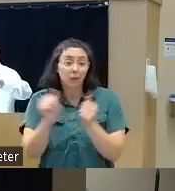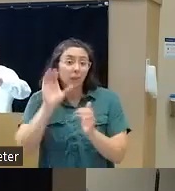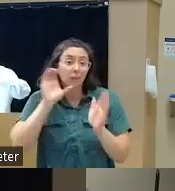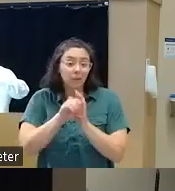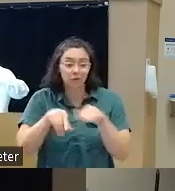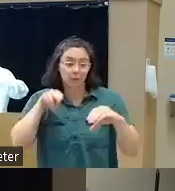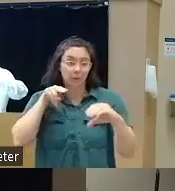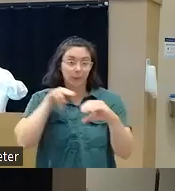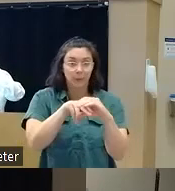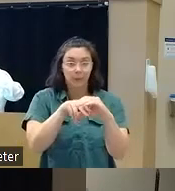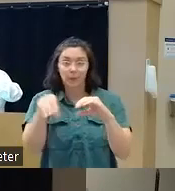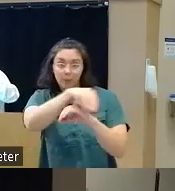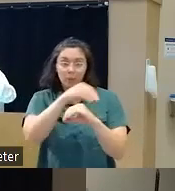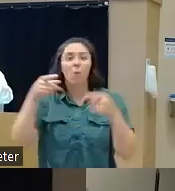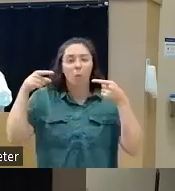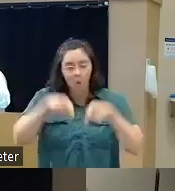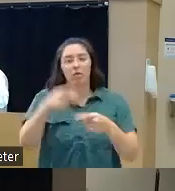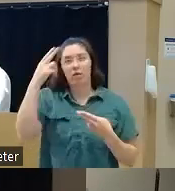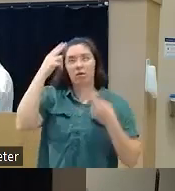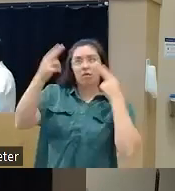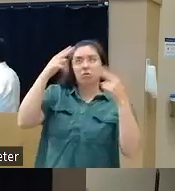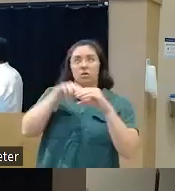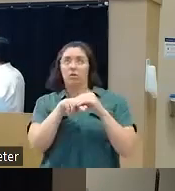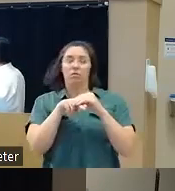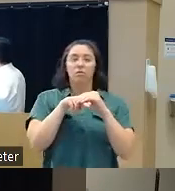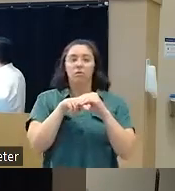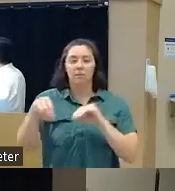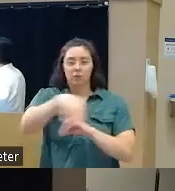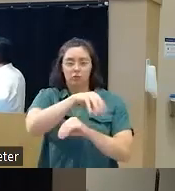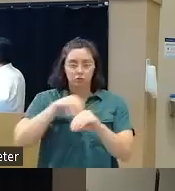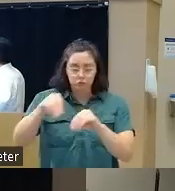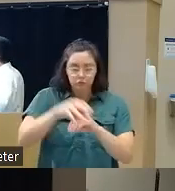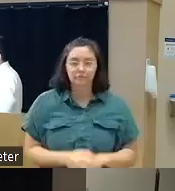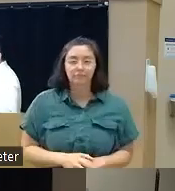the scanner while they were experiencing visual hallucinations to No Surprise B5 lights up in